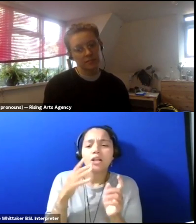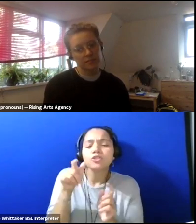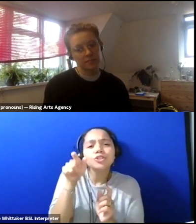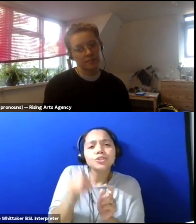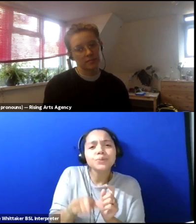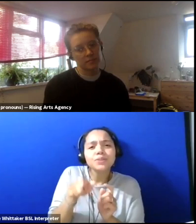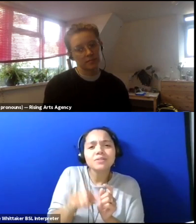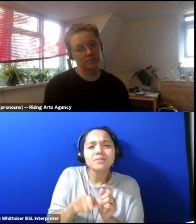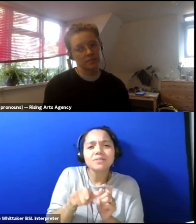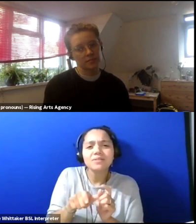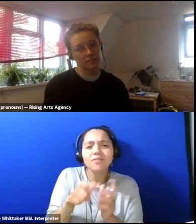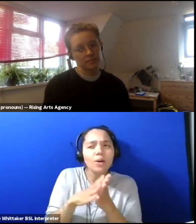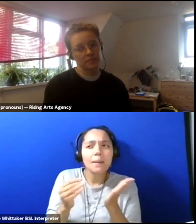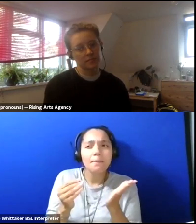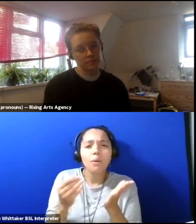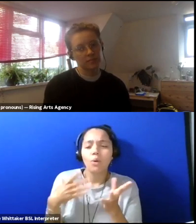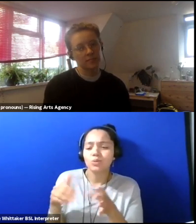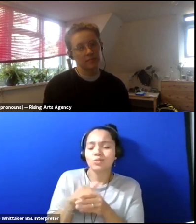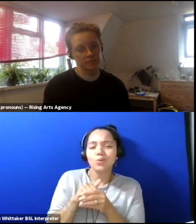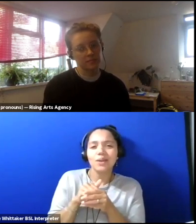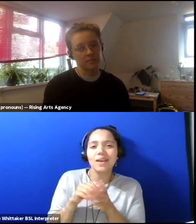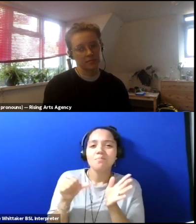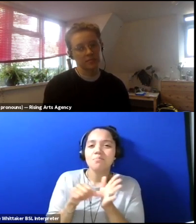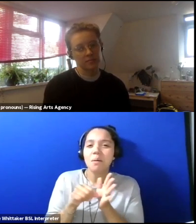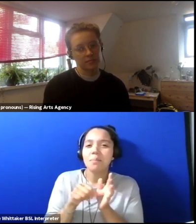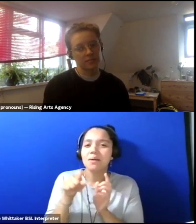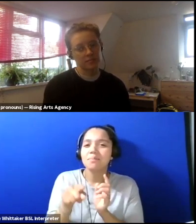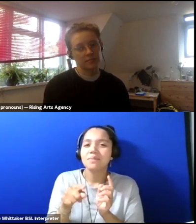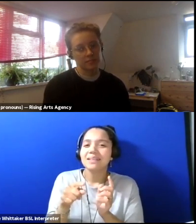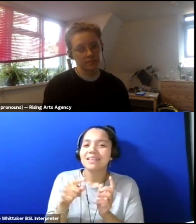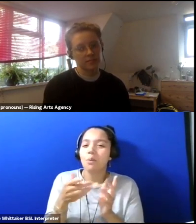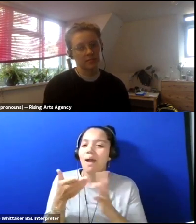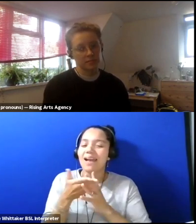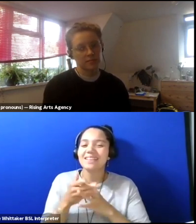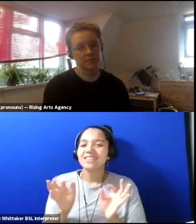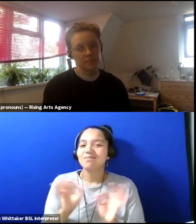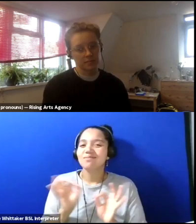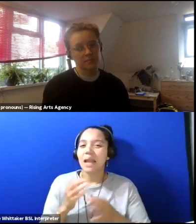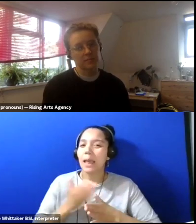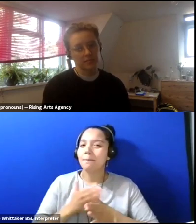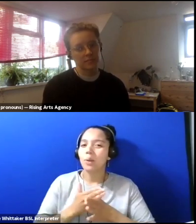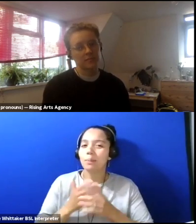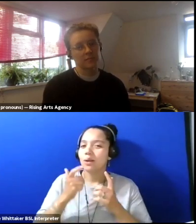for example- when you want to join. But the problem with that is that you don't access, I think, employment lawyers.